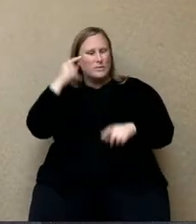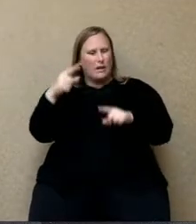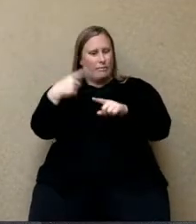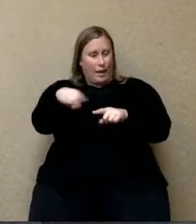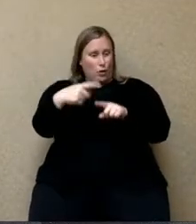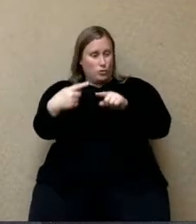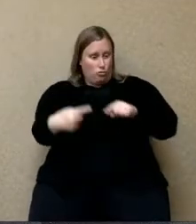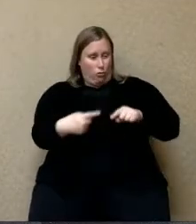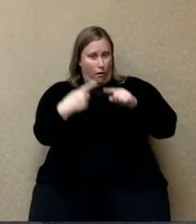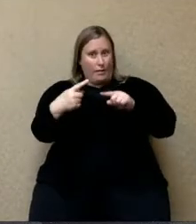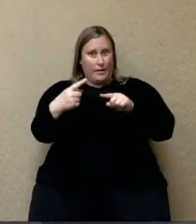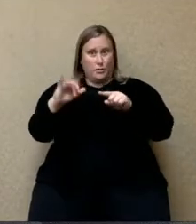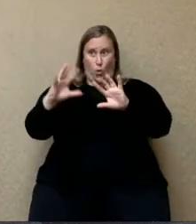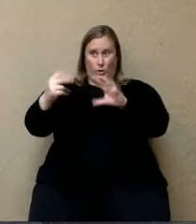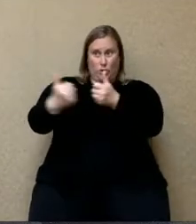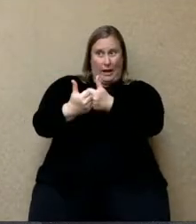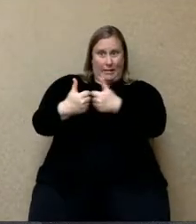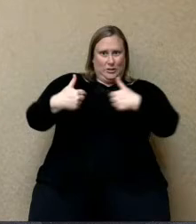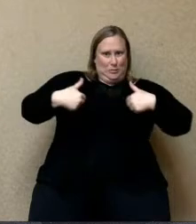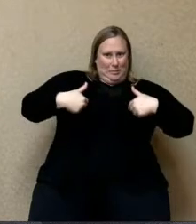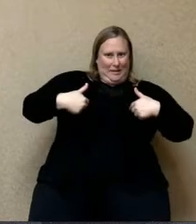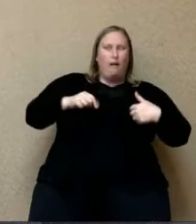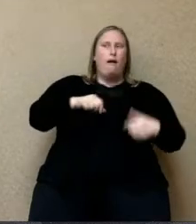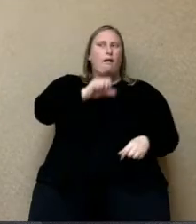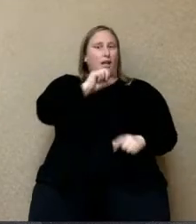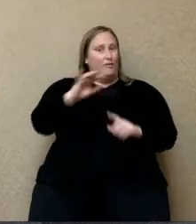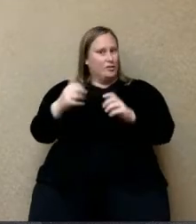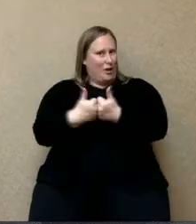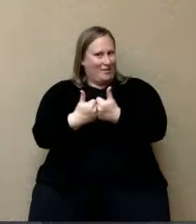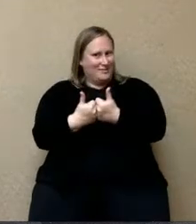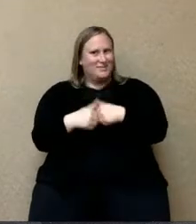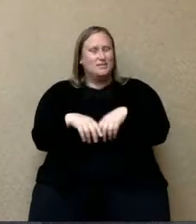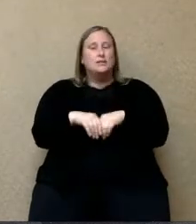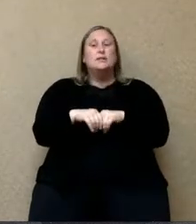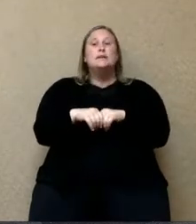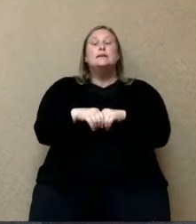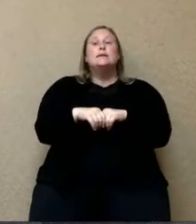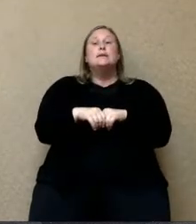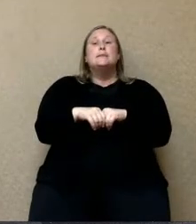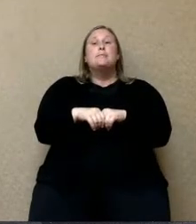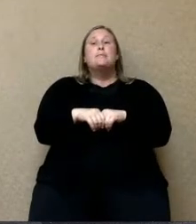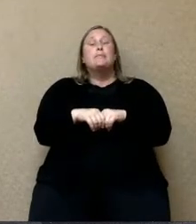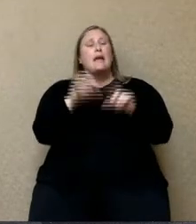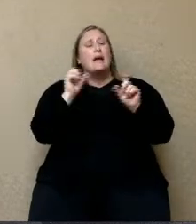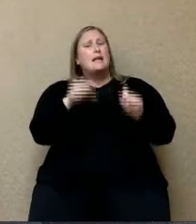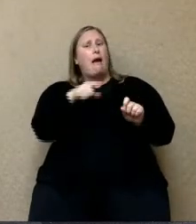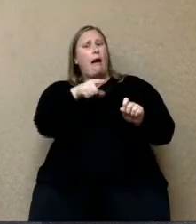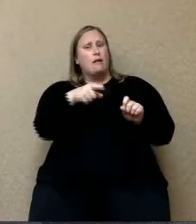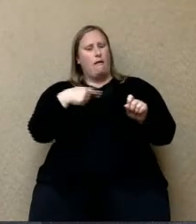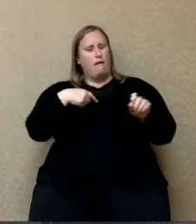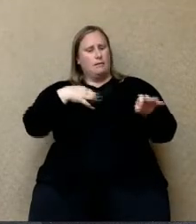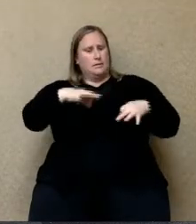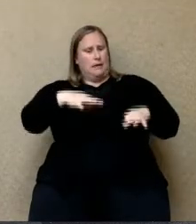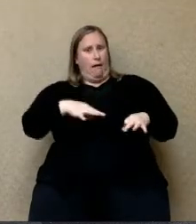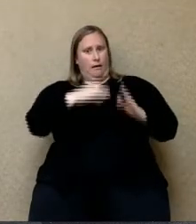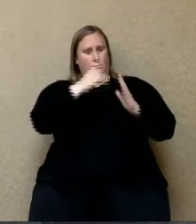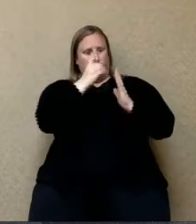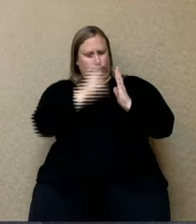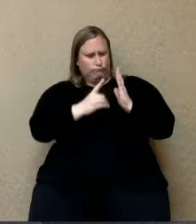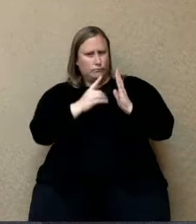So, he challenged me, and I love a challenge, and said, can you design a home specifically for some